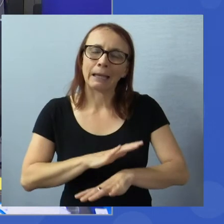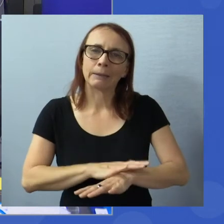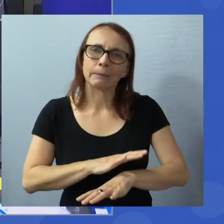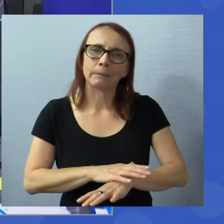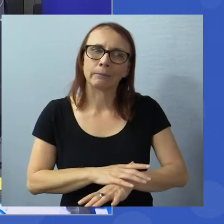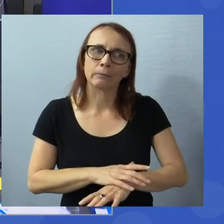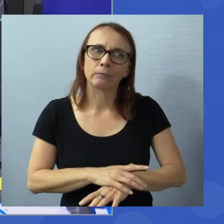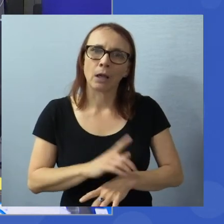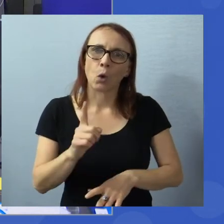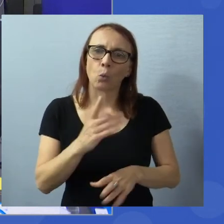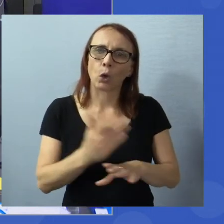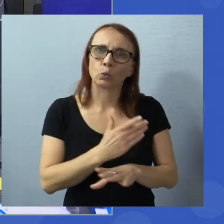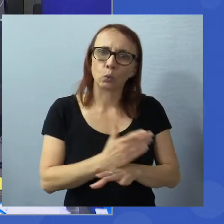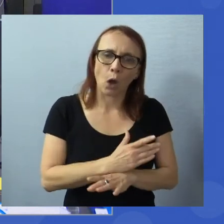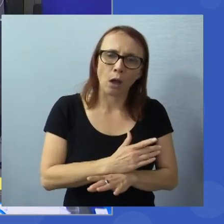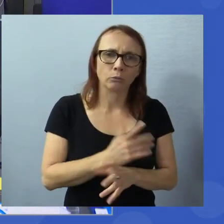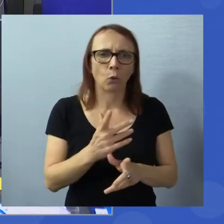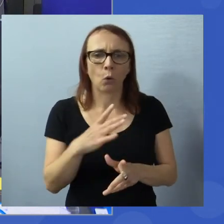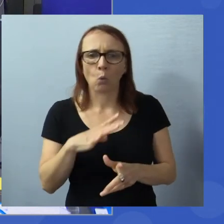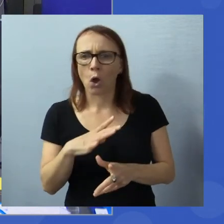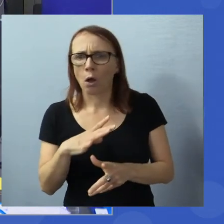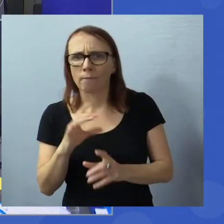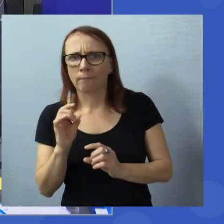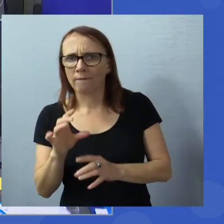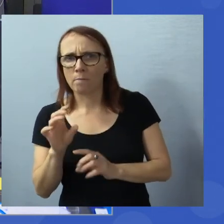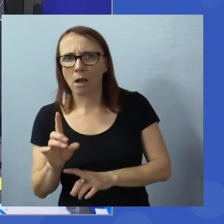weekend and anything you want to play back to us and you'll have the survey